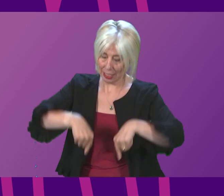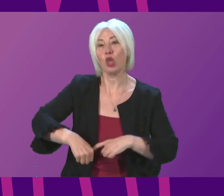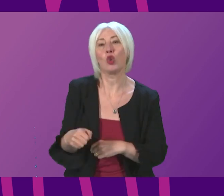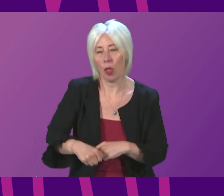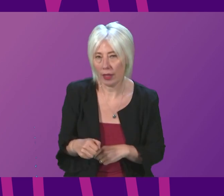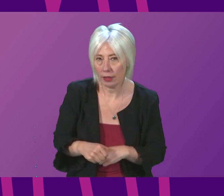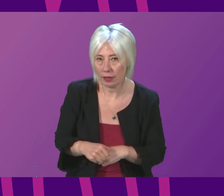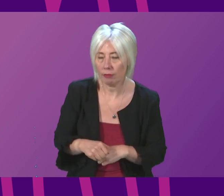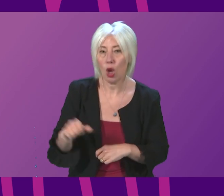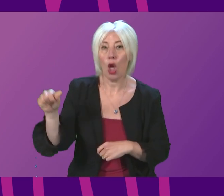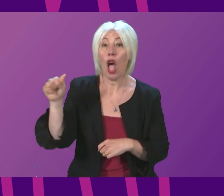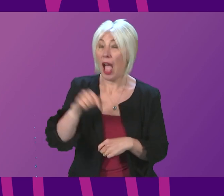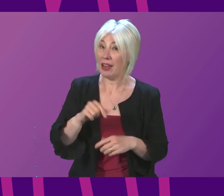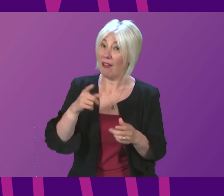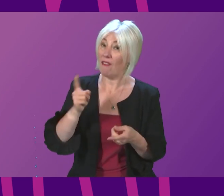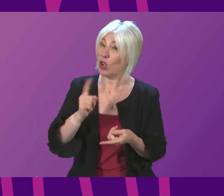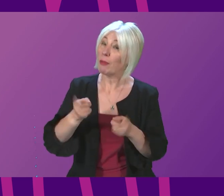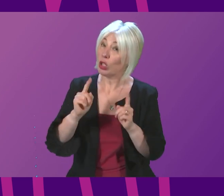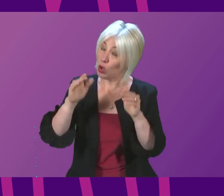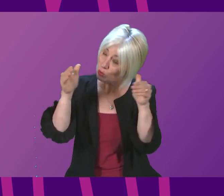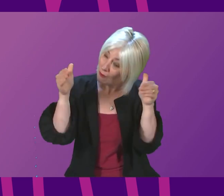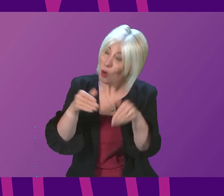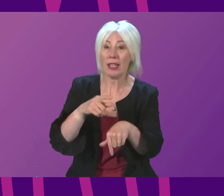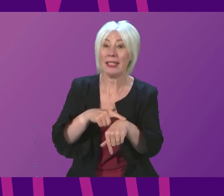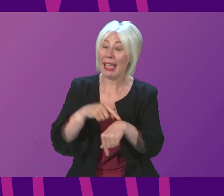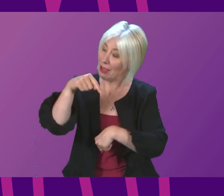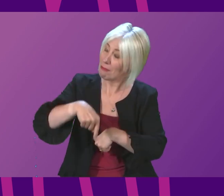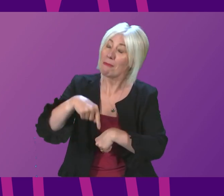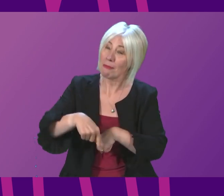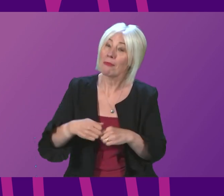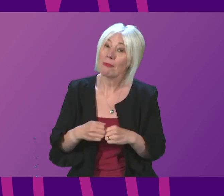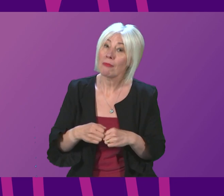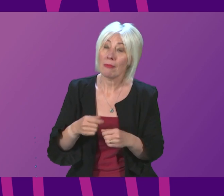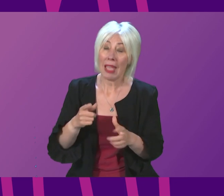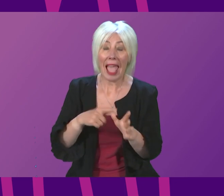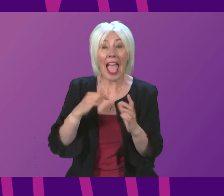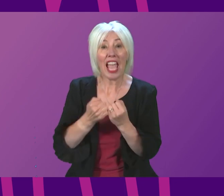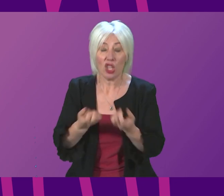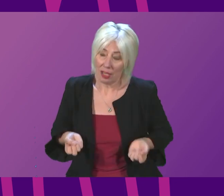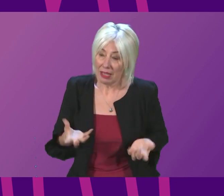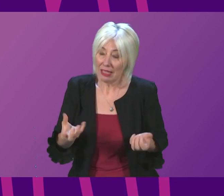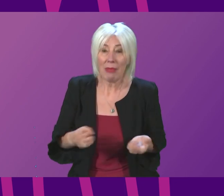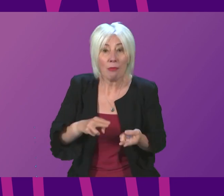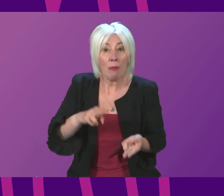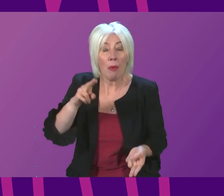Perhaps she should spend her time focusing on that, because agency spend has risen to